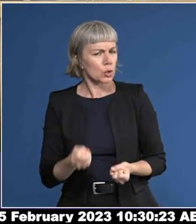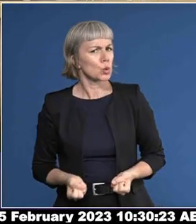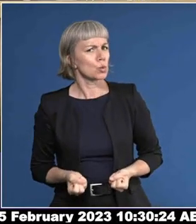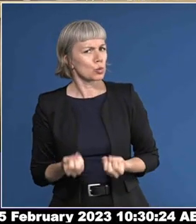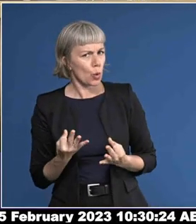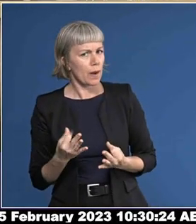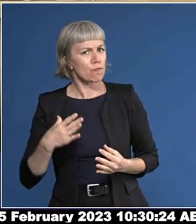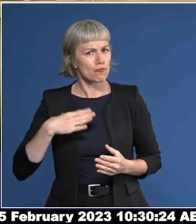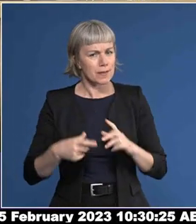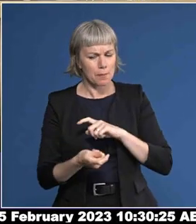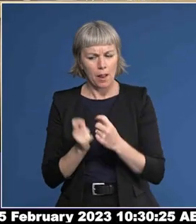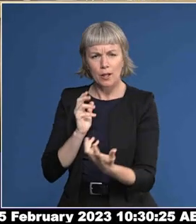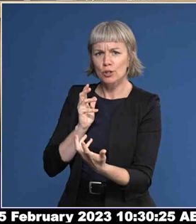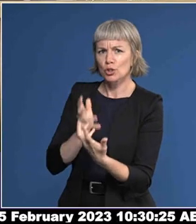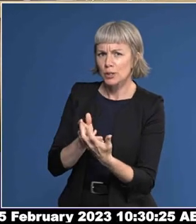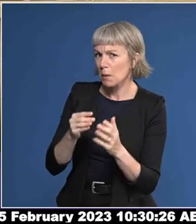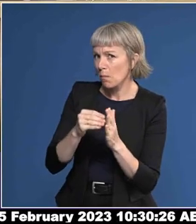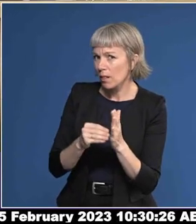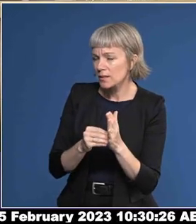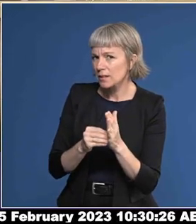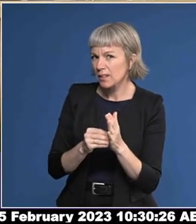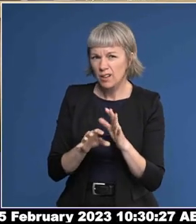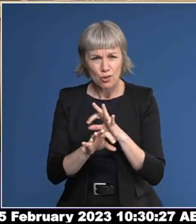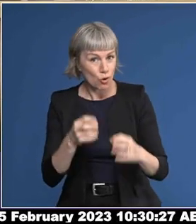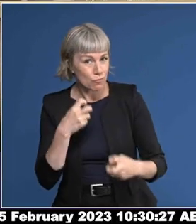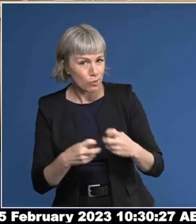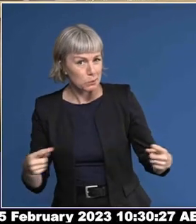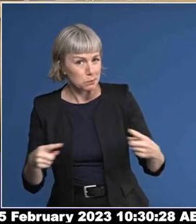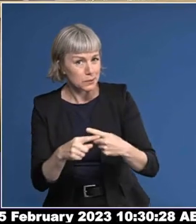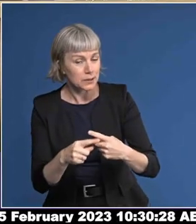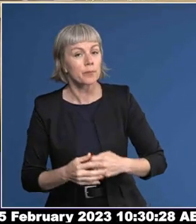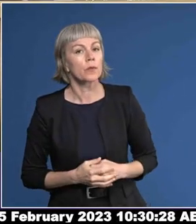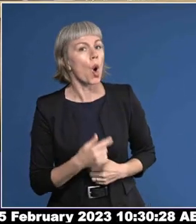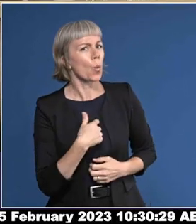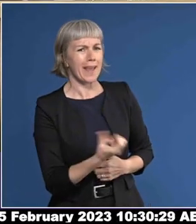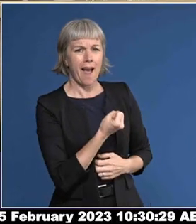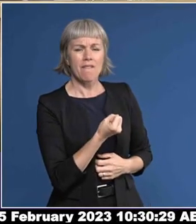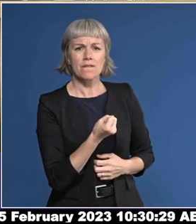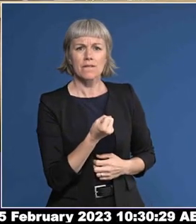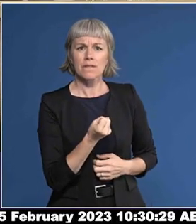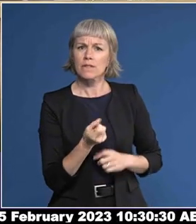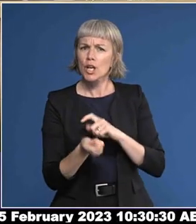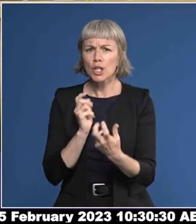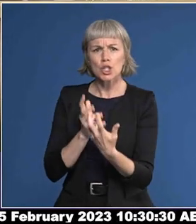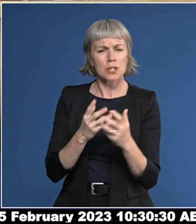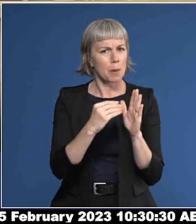are you not going to have difficulties? We have a reasonable adjustments policy, so - So how does that work with measuring inherent - ability to do the